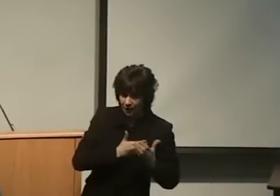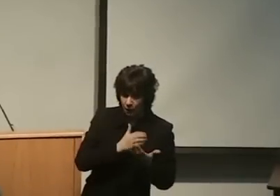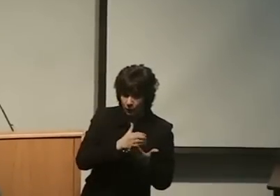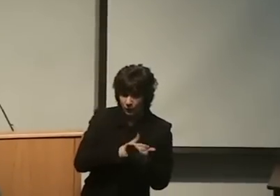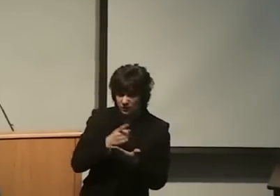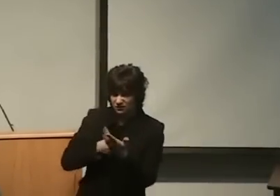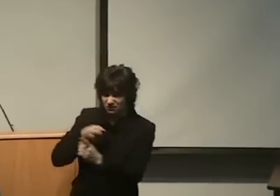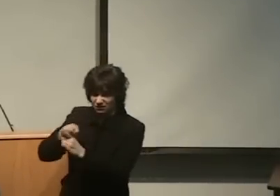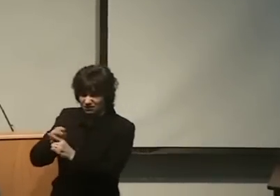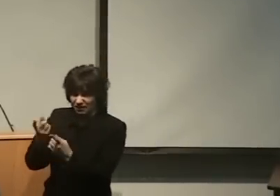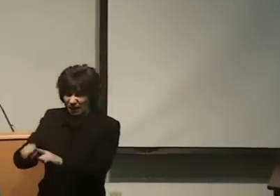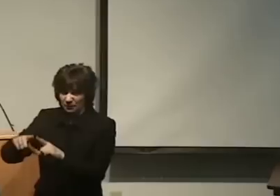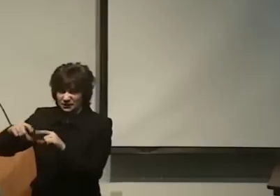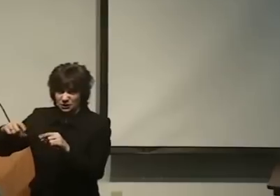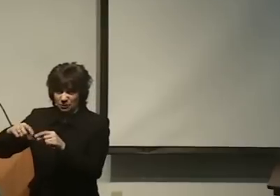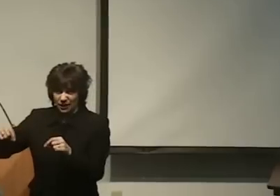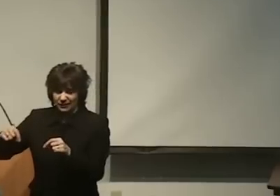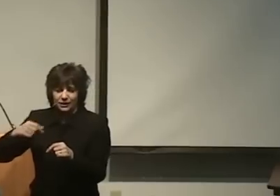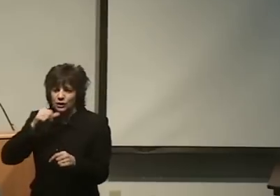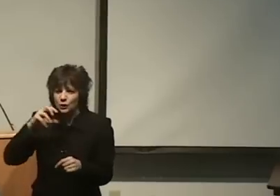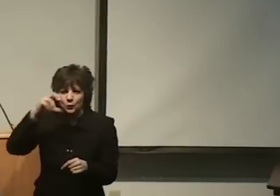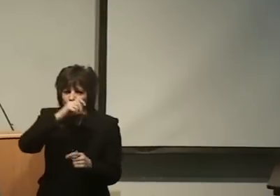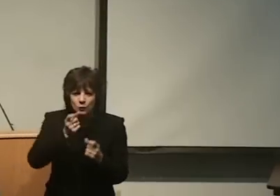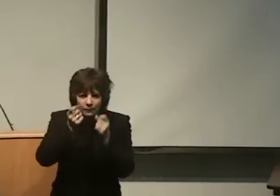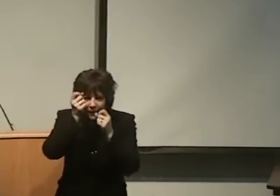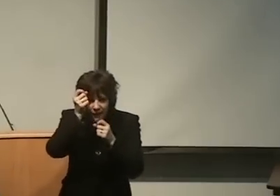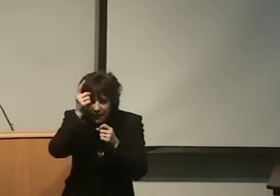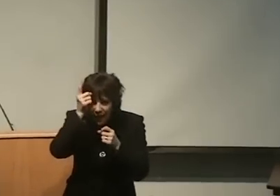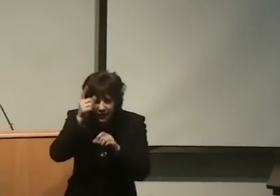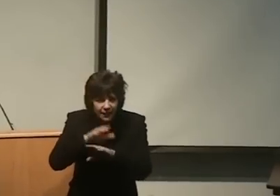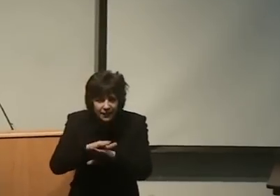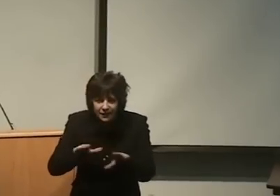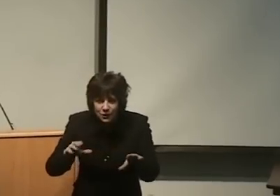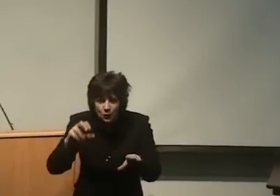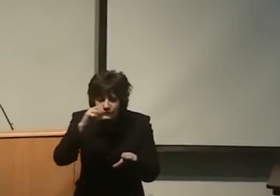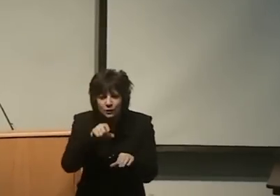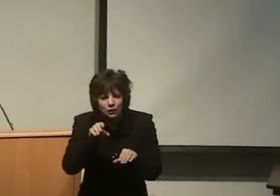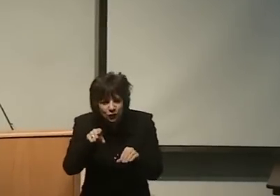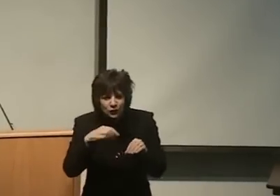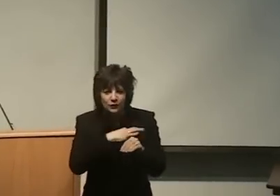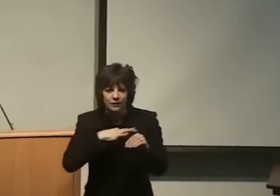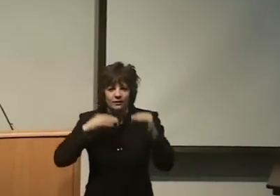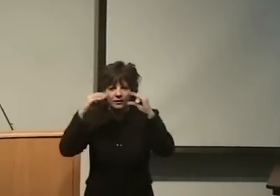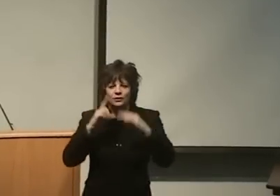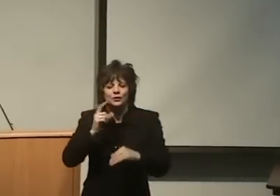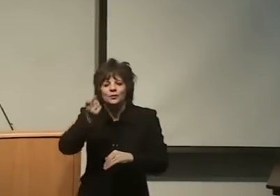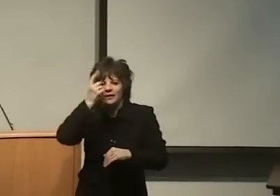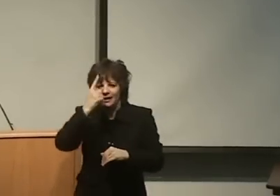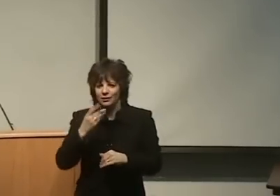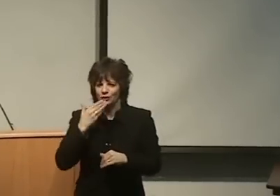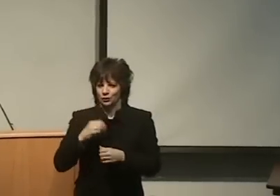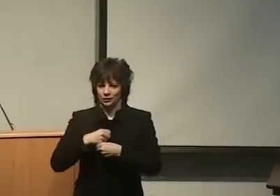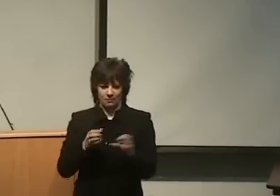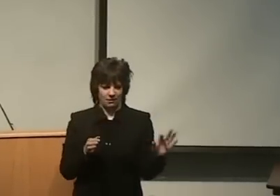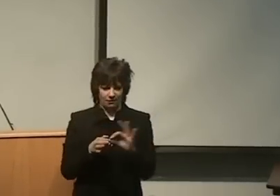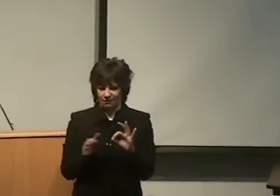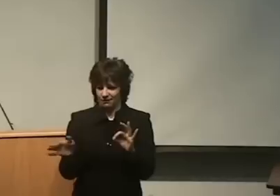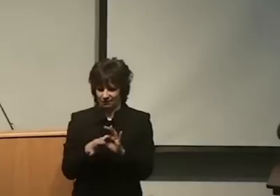Don't assume they get it. That's why you're the professor. You get it. You're good at making connections. We want to help them make connections.